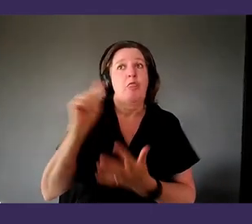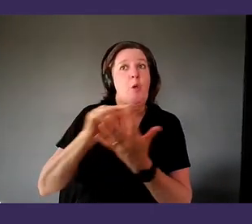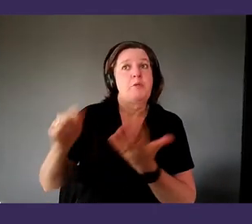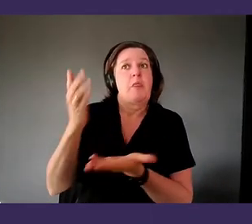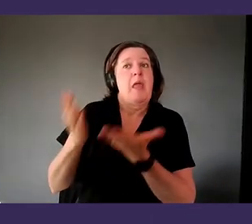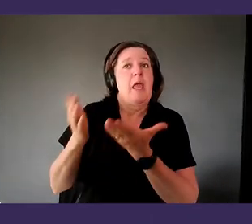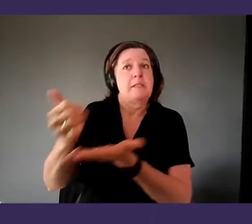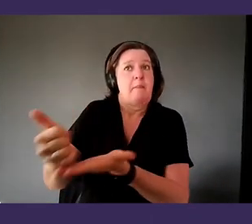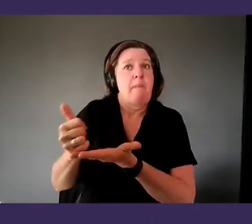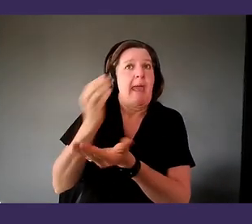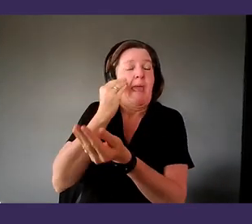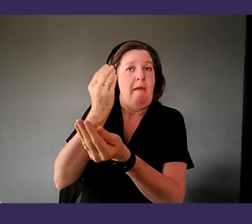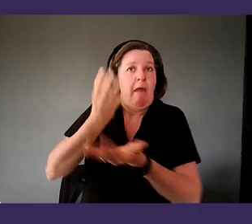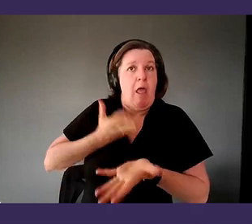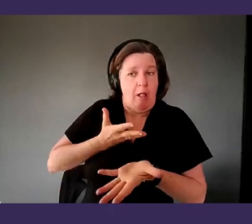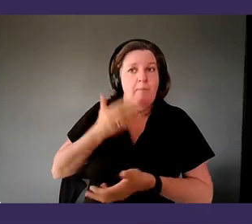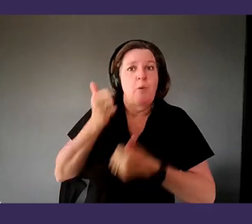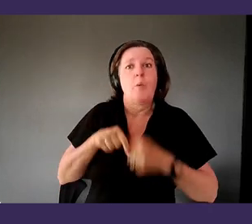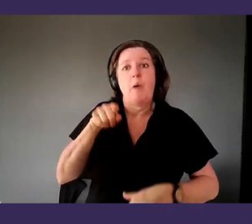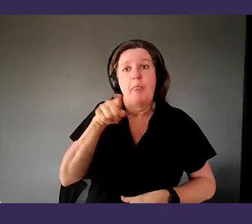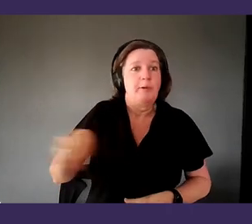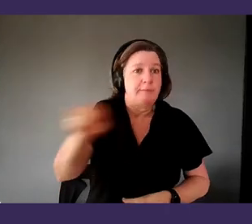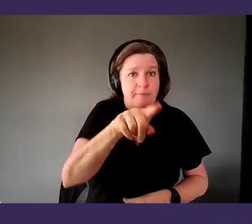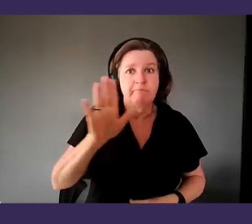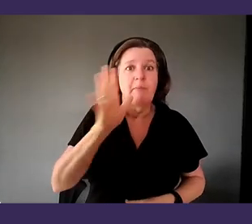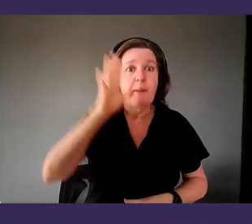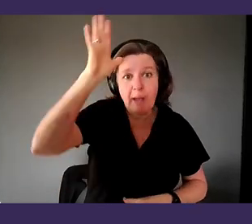whether you as the parent or individual yourself believe